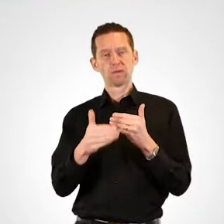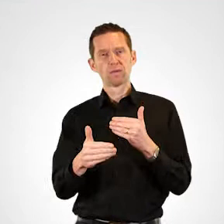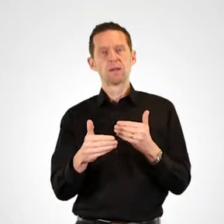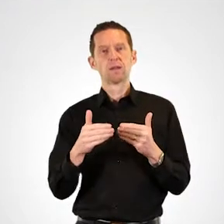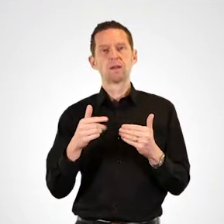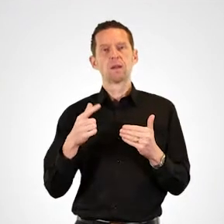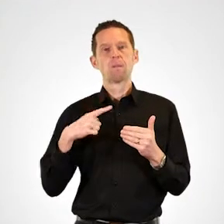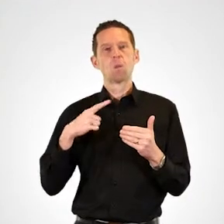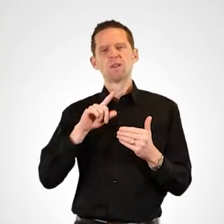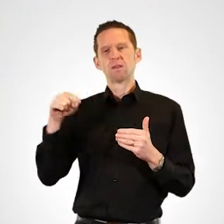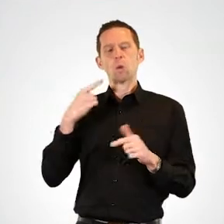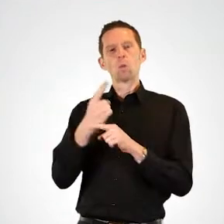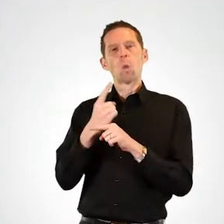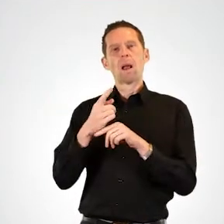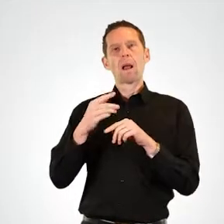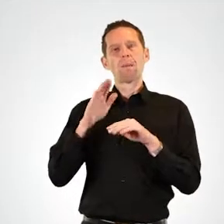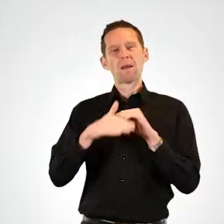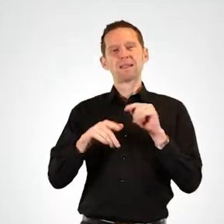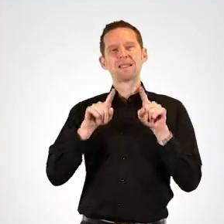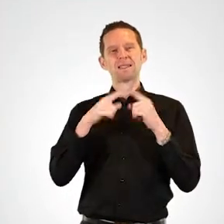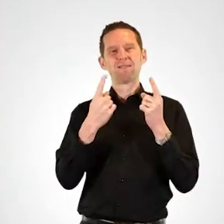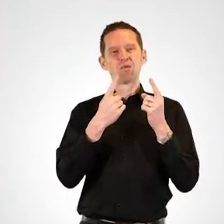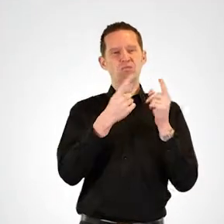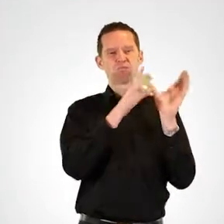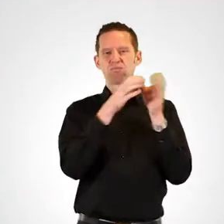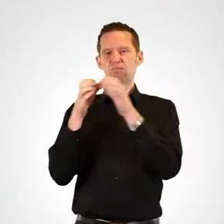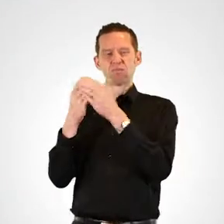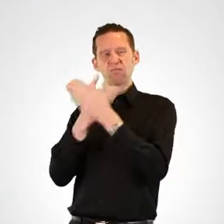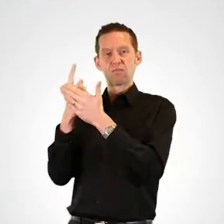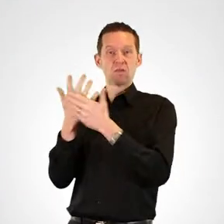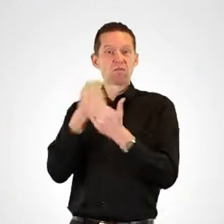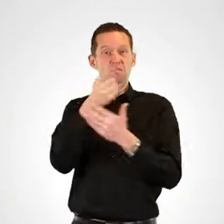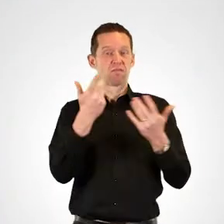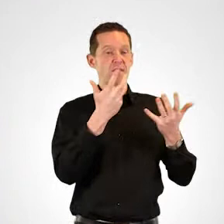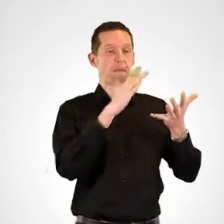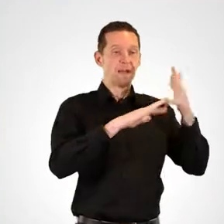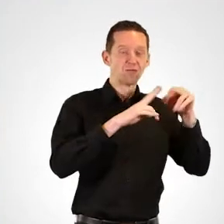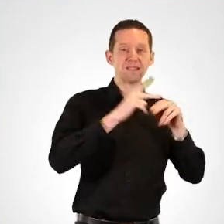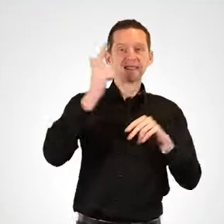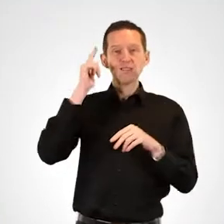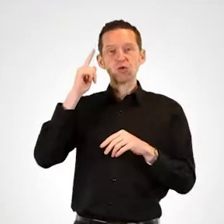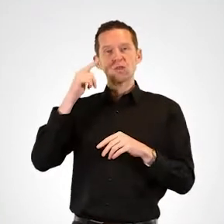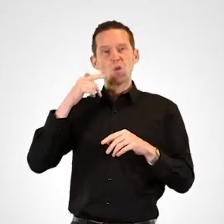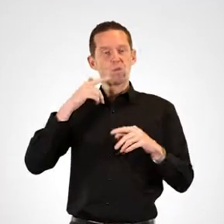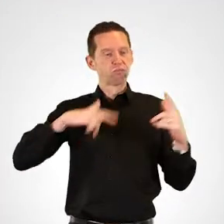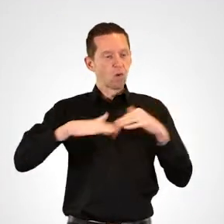because again, when we talk about these bands, any of you who are parents, teachers, anyone who's hung around with a little kid,